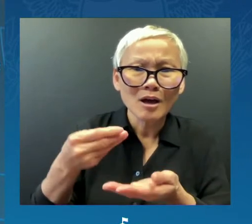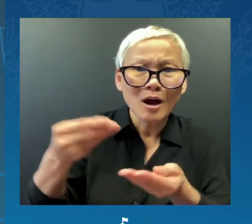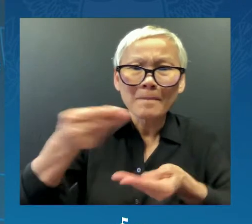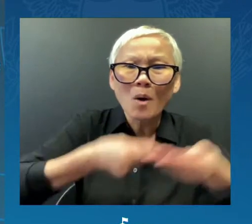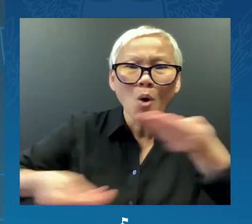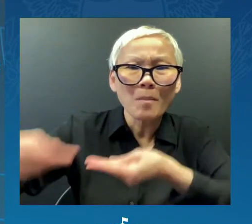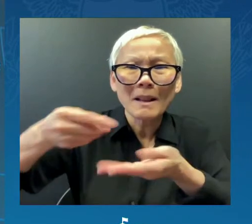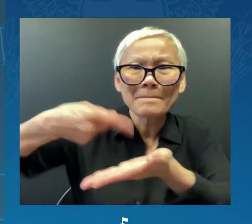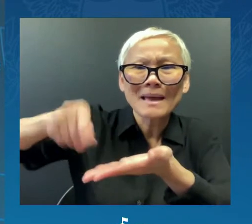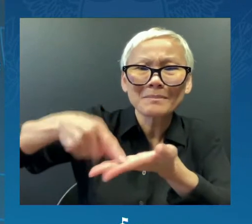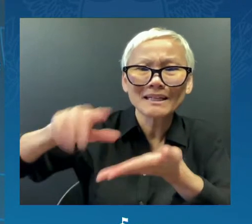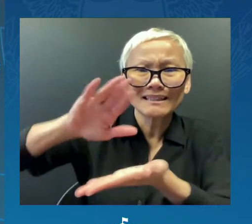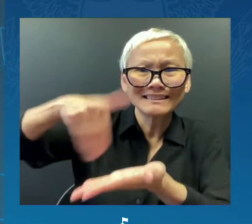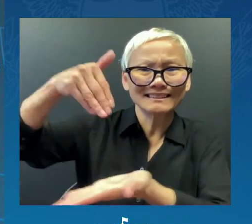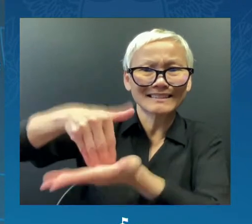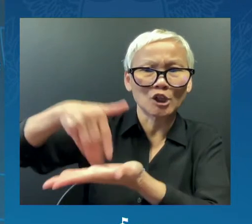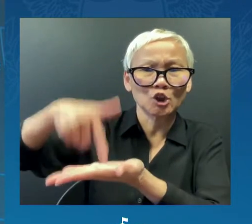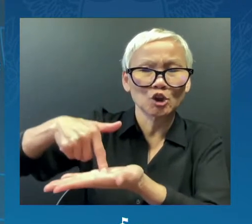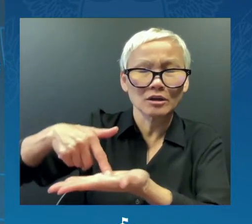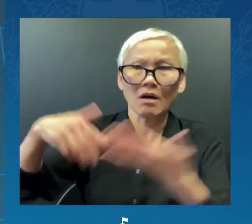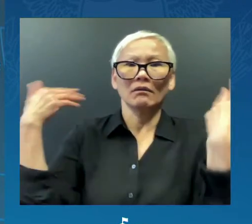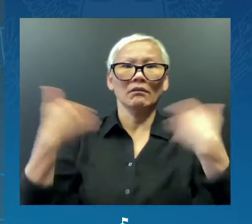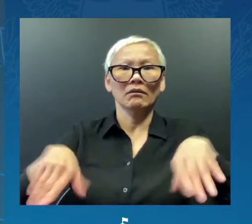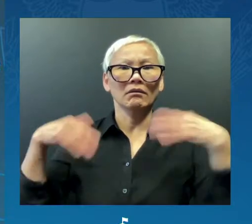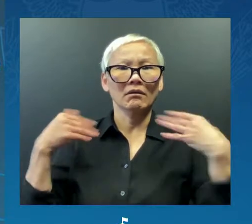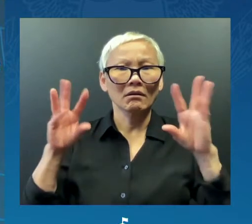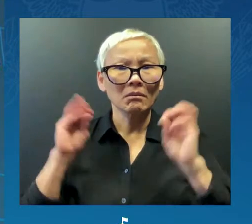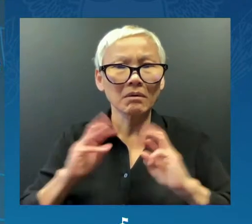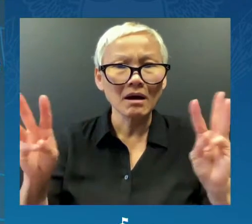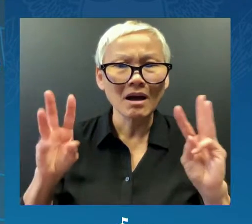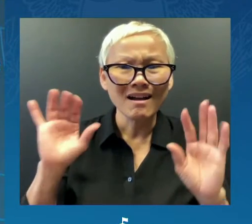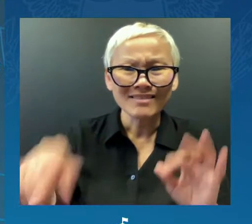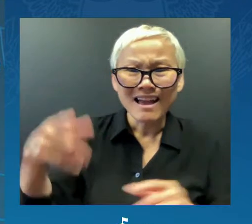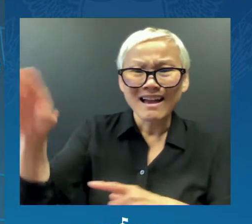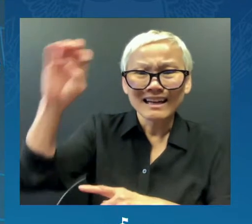or the Ethiopian start-up that uses artificial intelligence